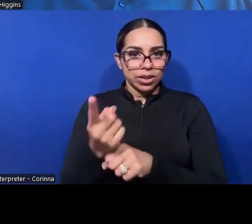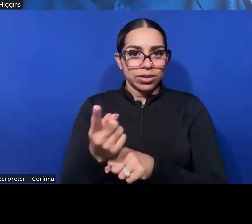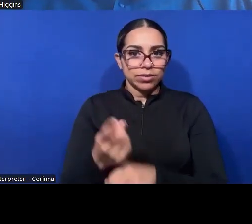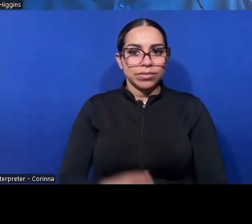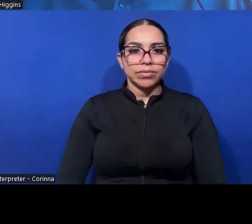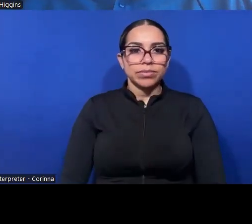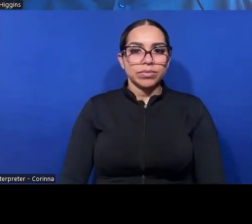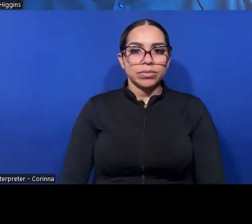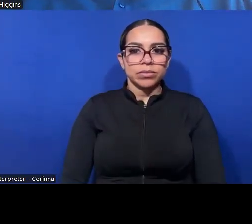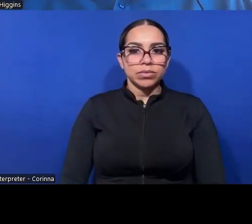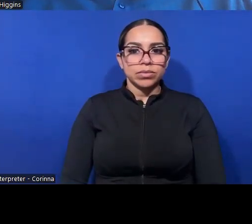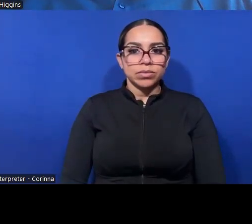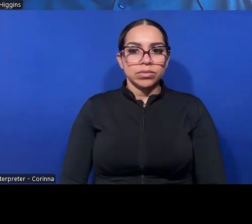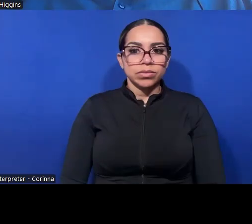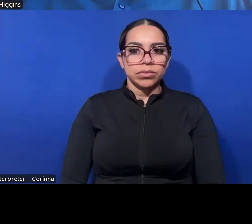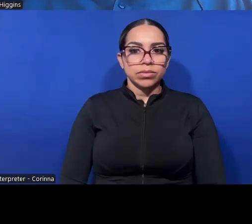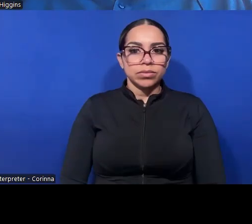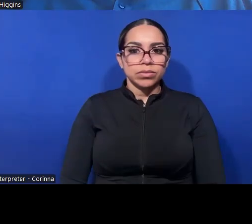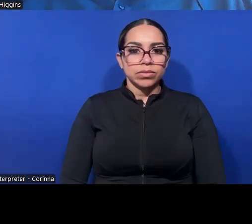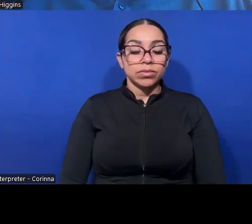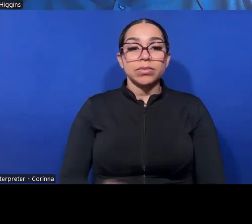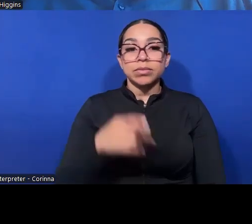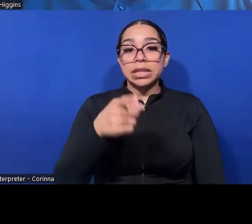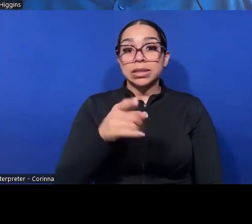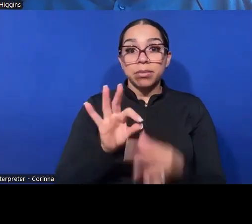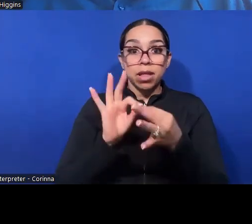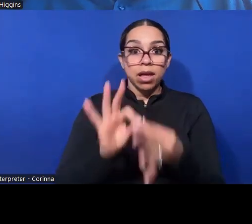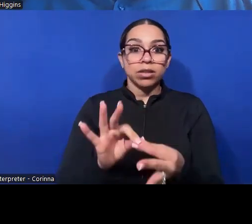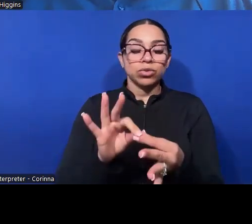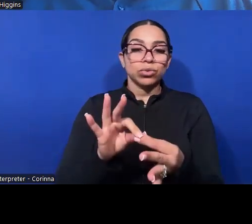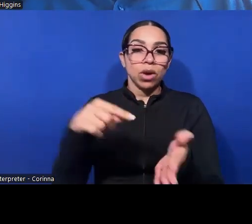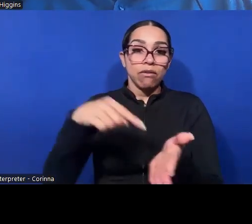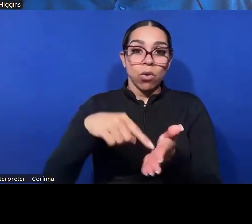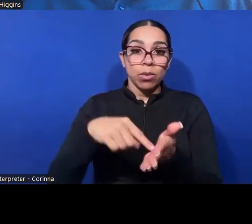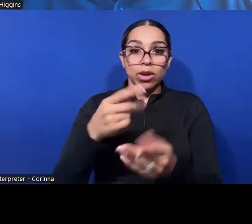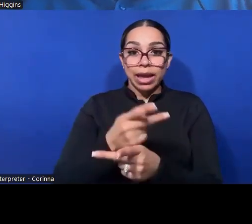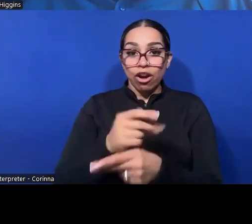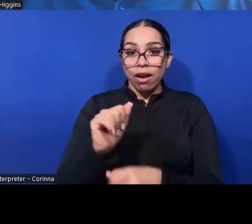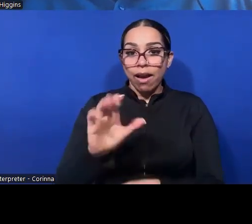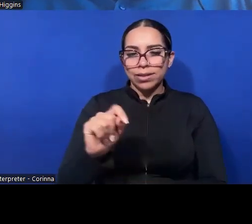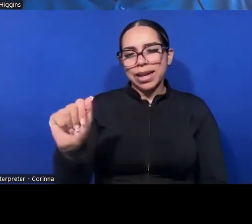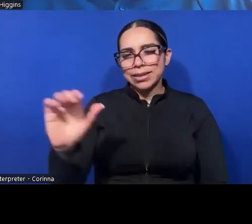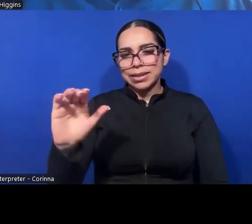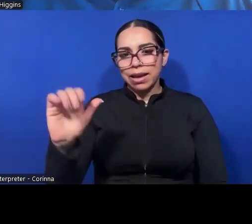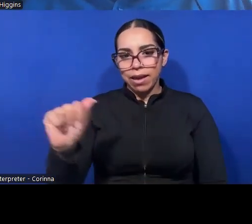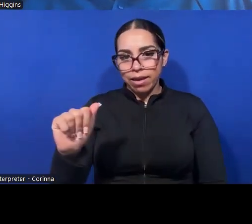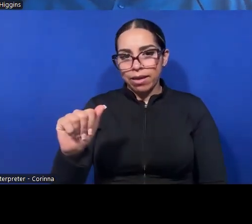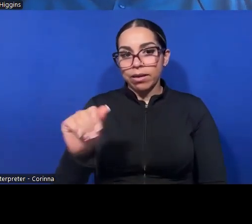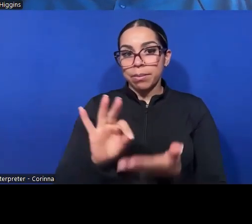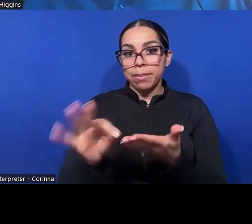And this applies to the Affordable Care Act Medicaid expansion. So people in MAGI Medical.